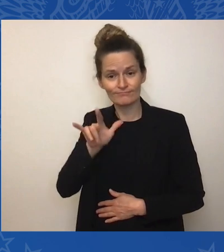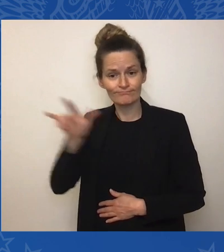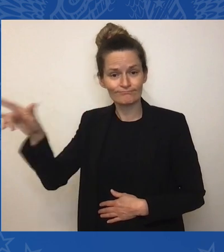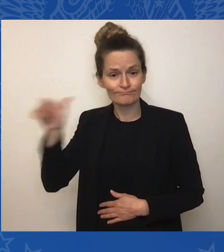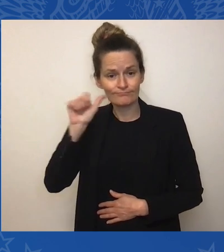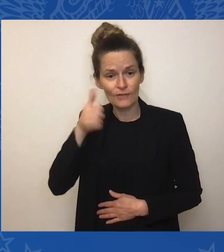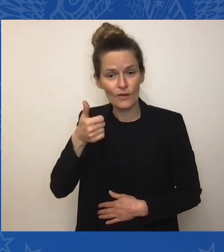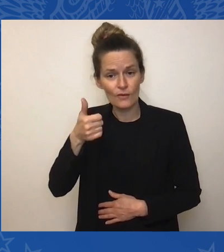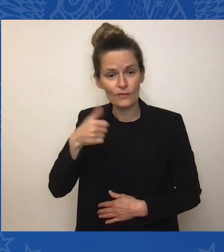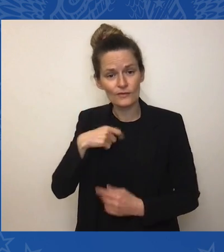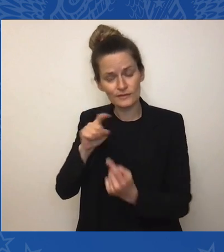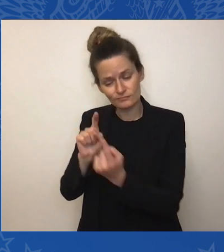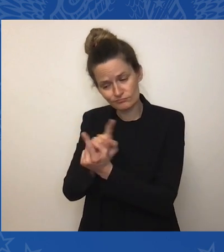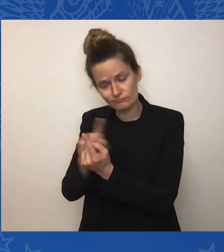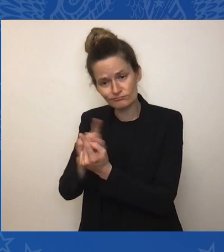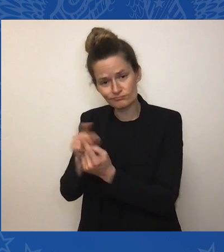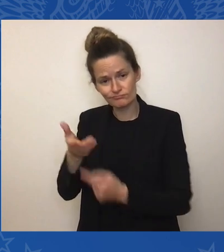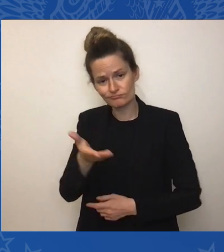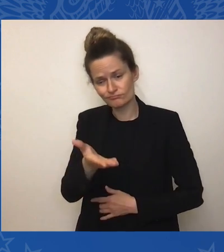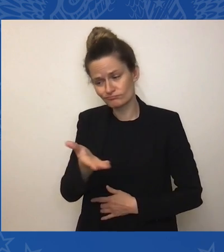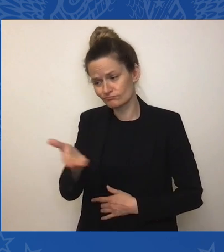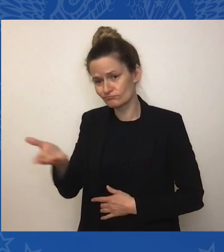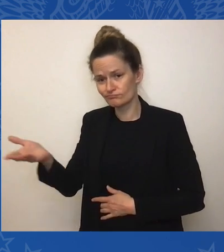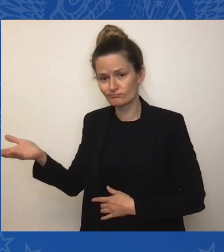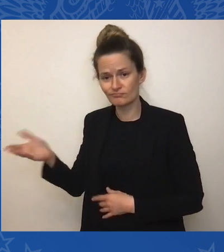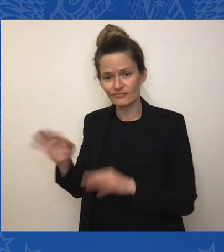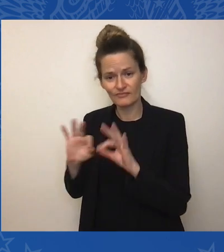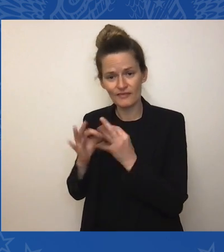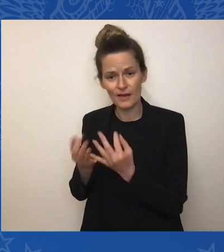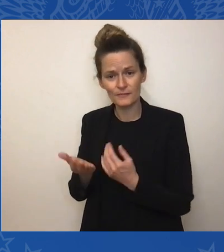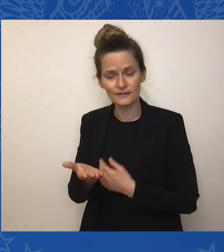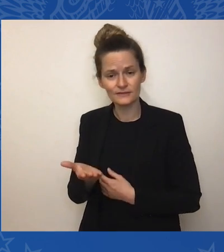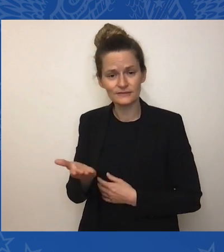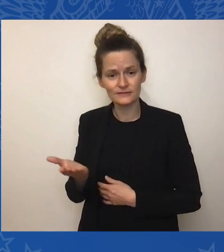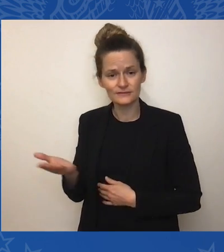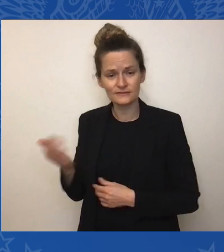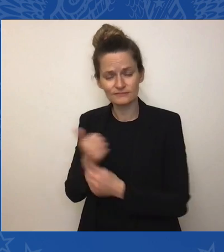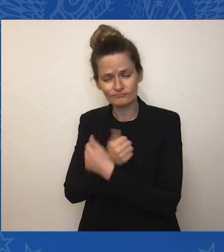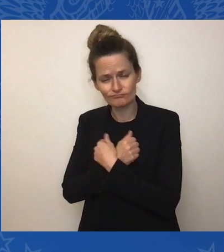And as I speak, those parents are literally preparing to bury their children